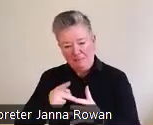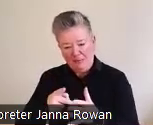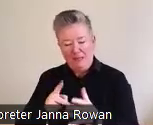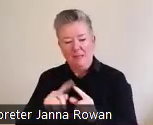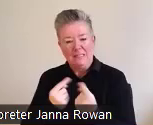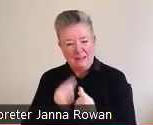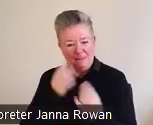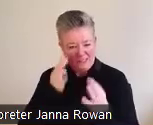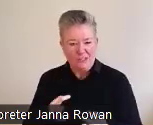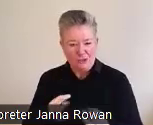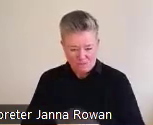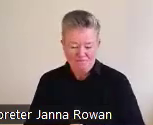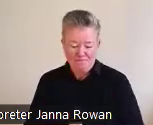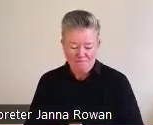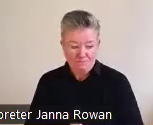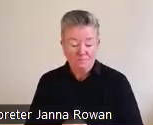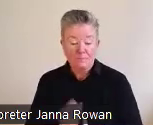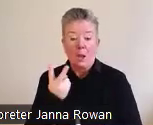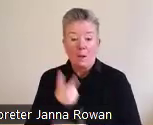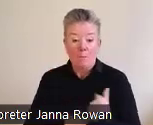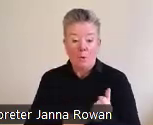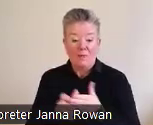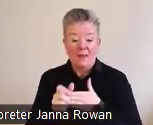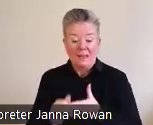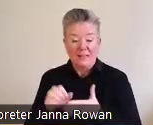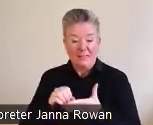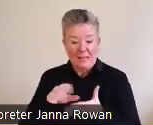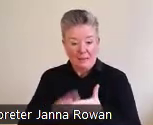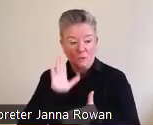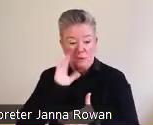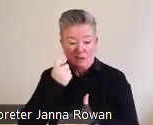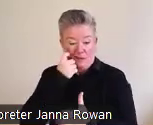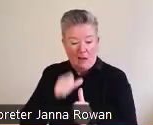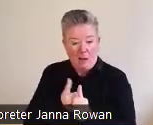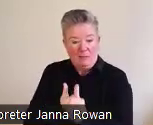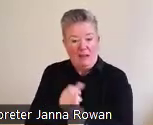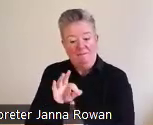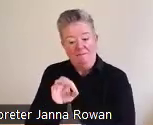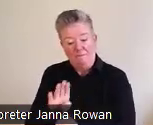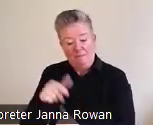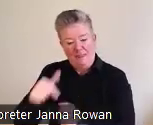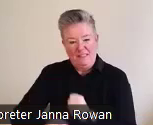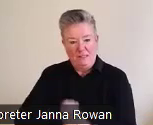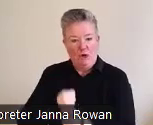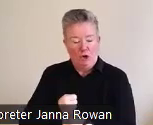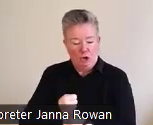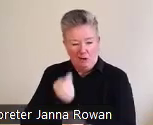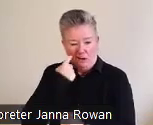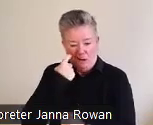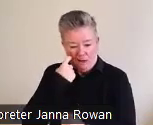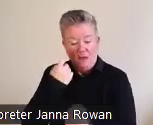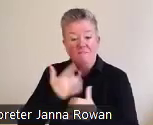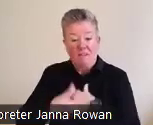Both of these guidance documents were updated in February of this year and are available online.